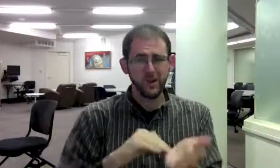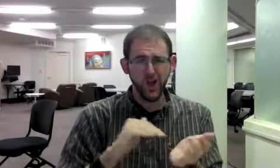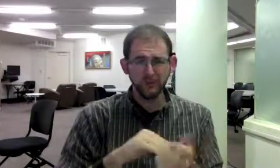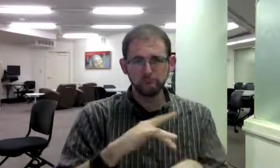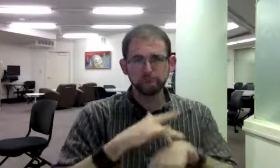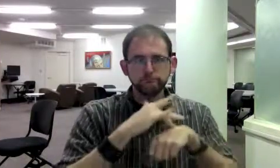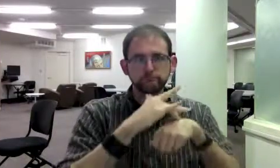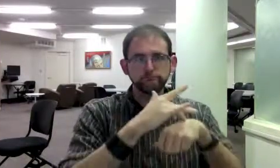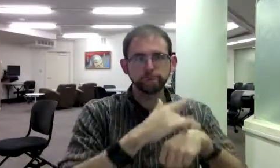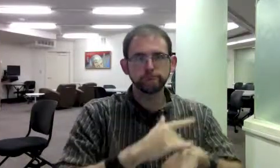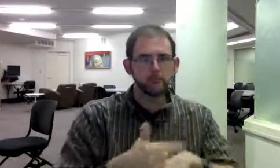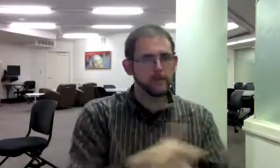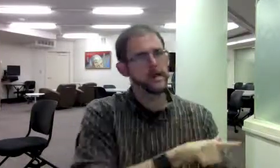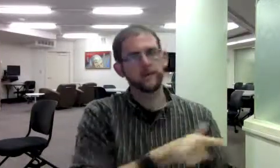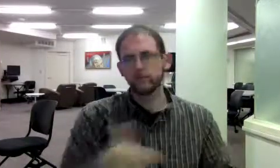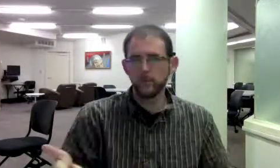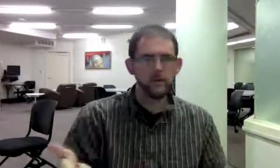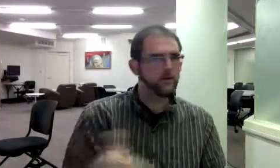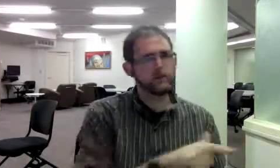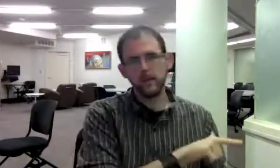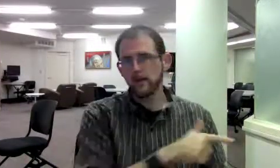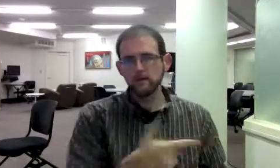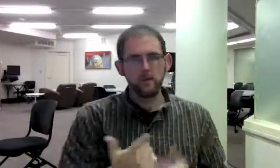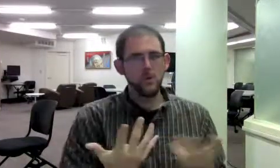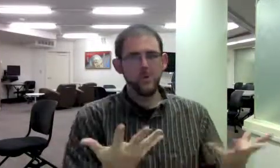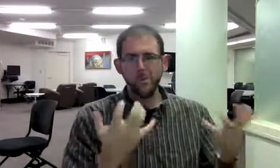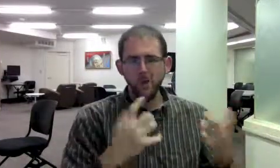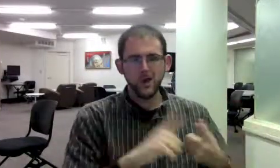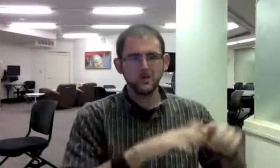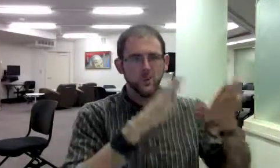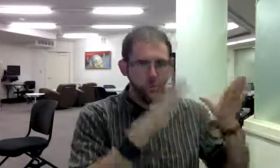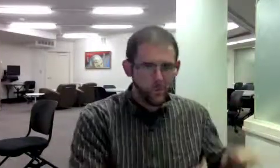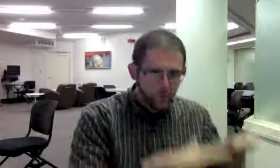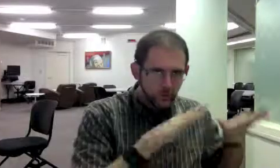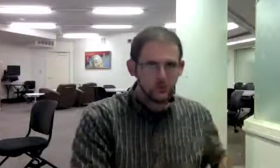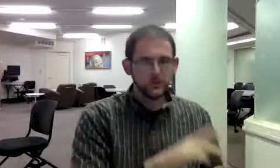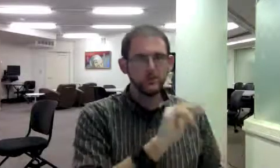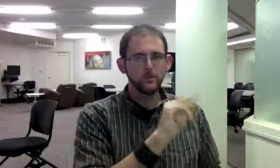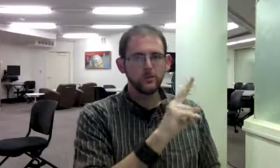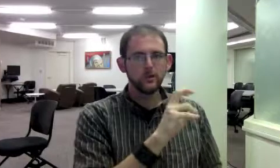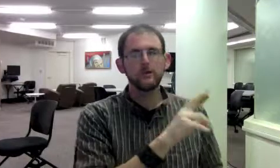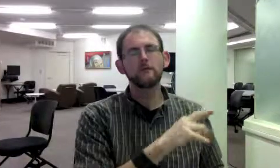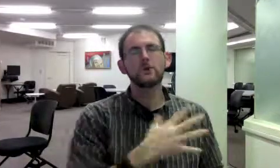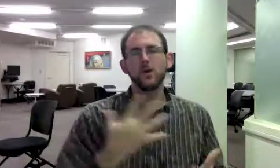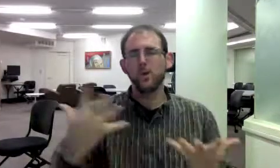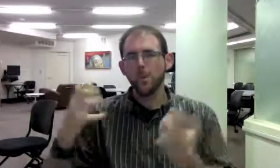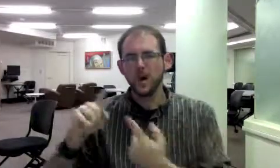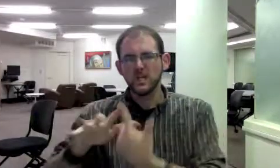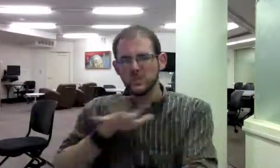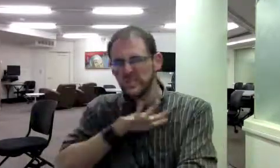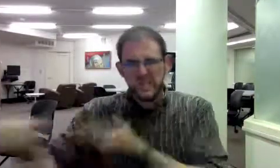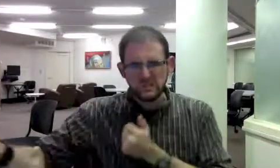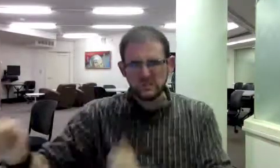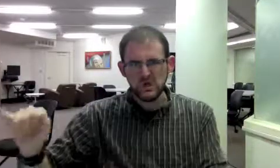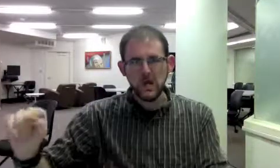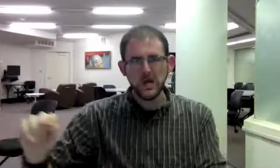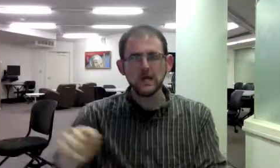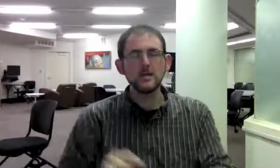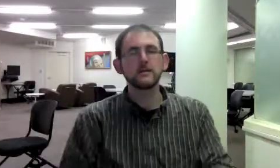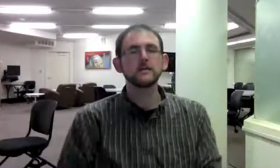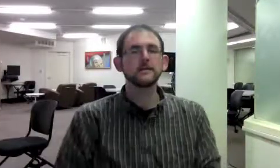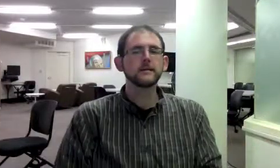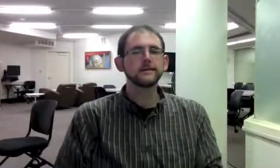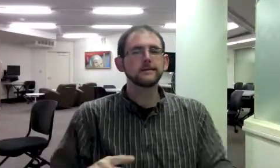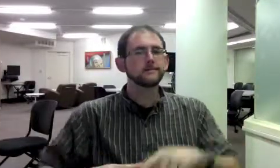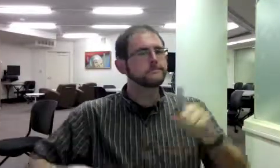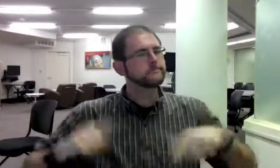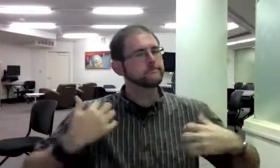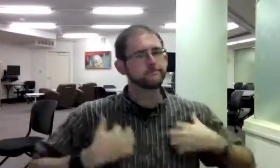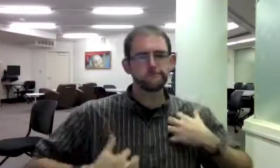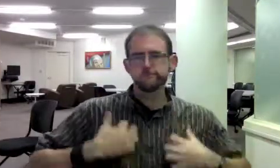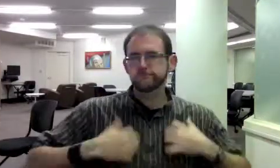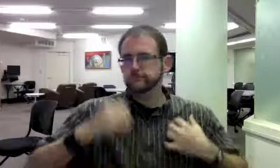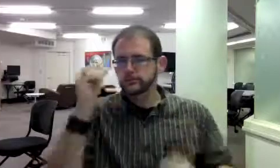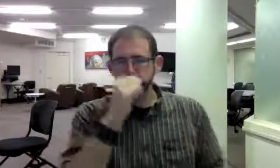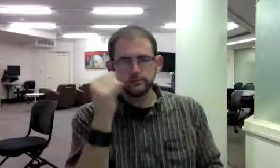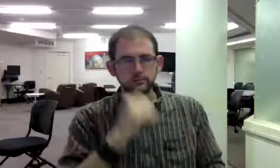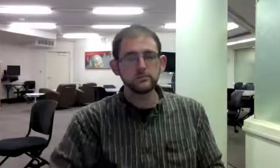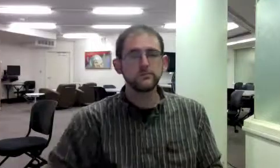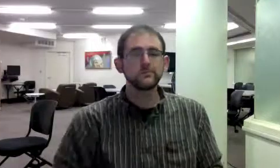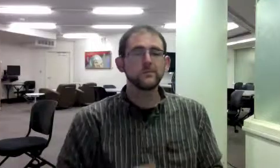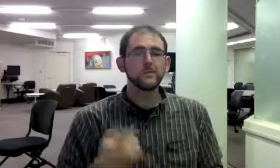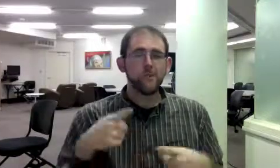The doctor's obsession grows, but he vacillates between wanting to worship the river and wanting to destroy it.